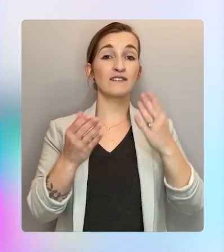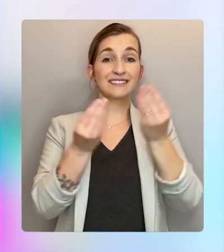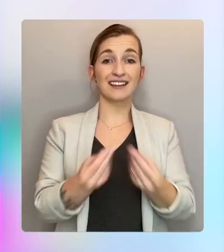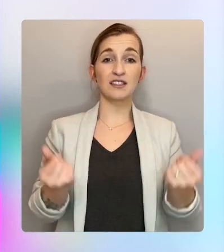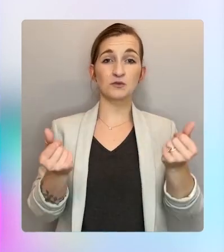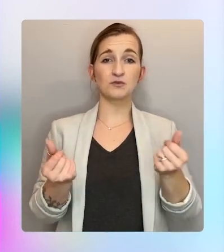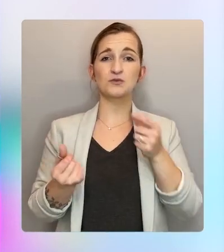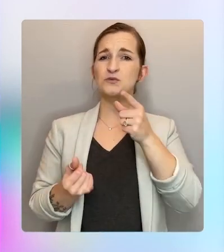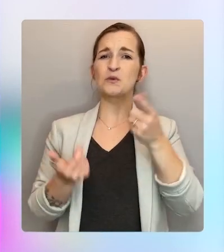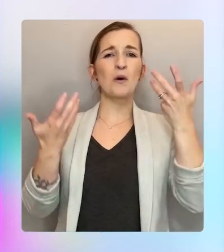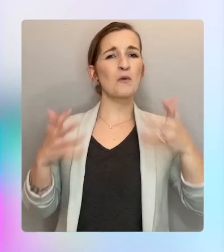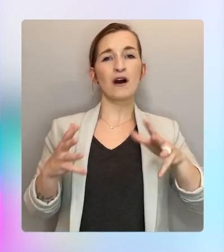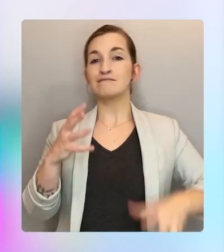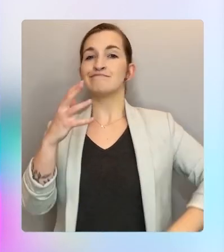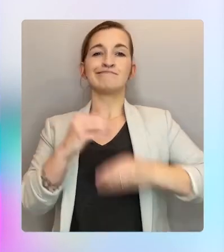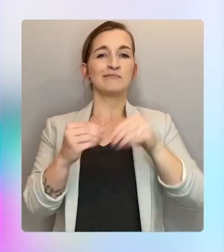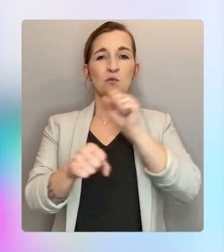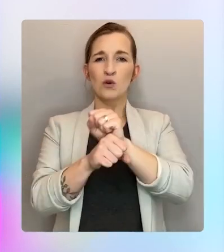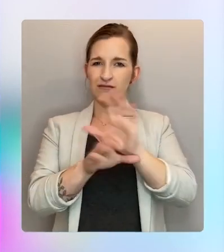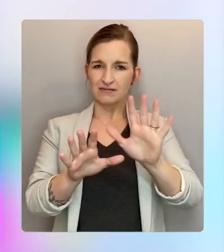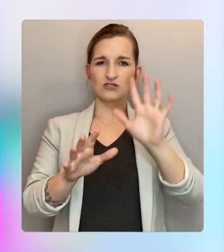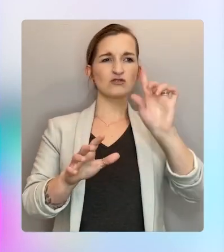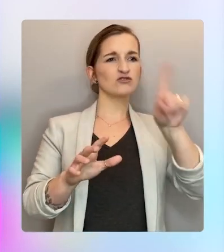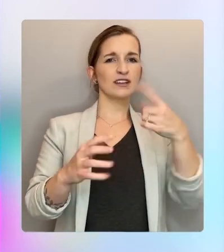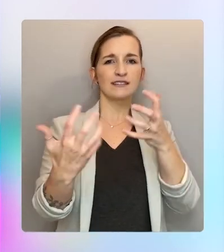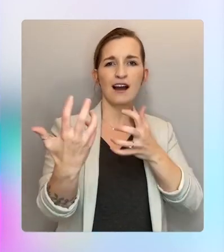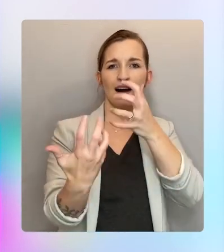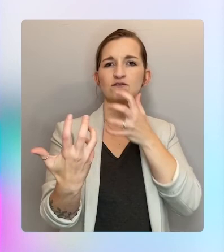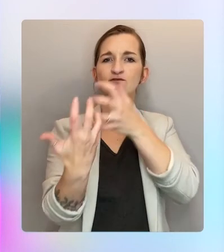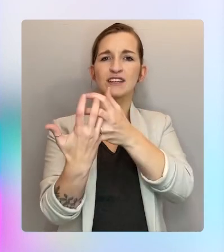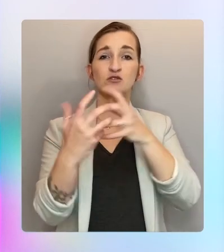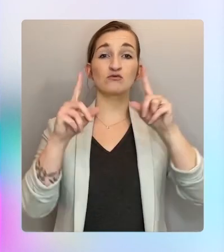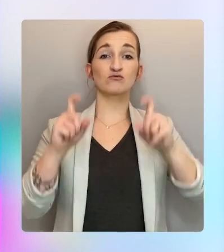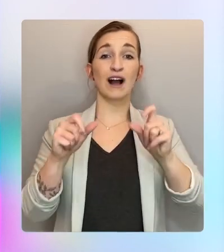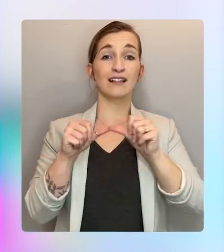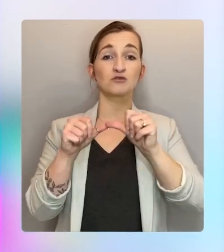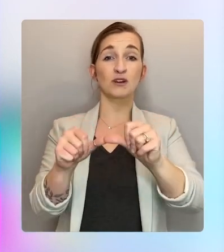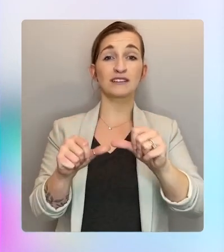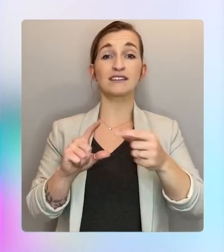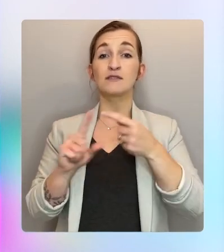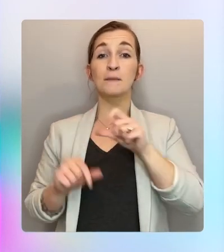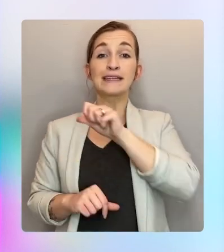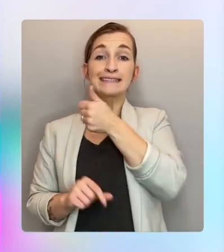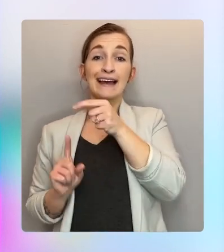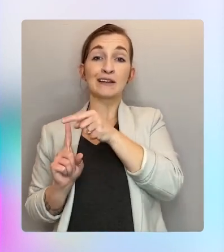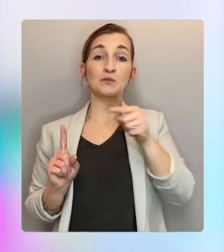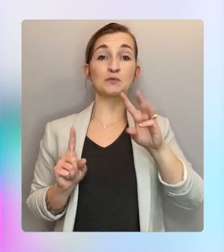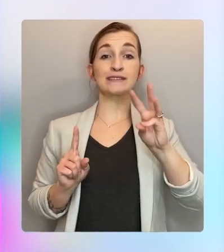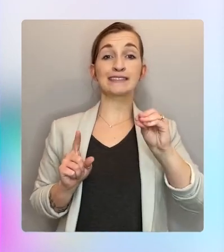Simply configure the trial duration, anywhere from 10 to 60 minutes in the Developer Dashboard.